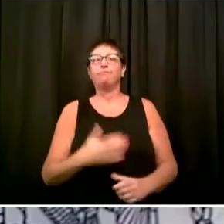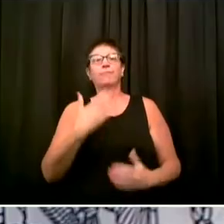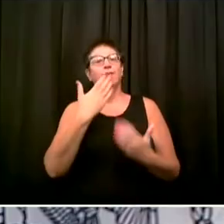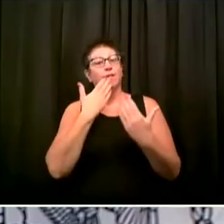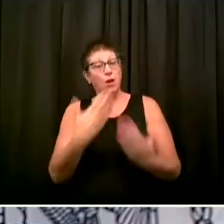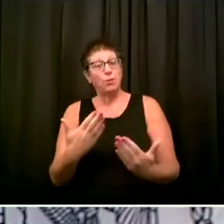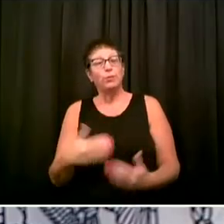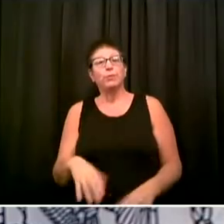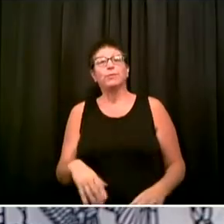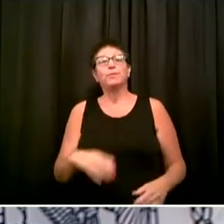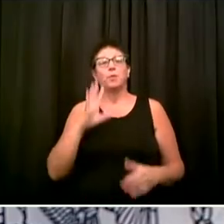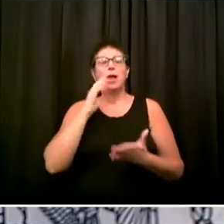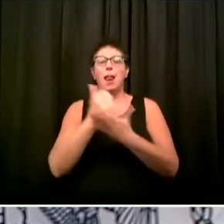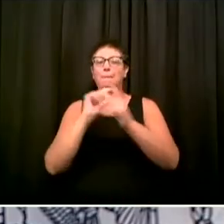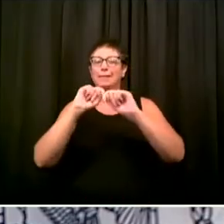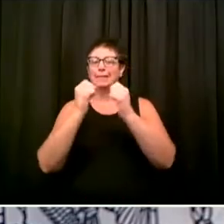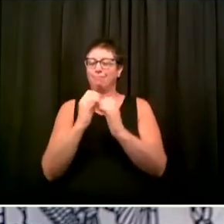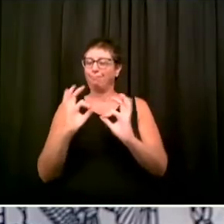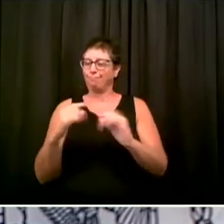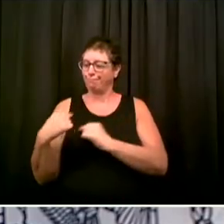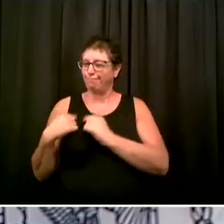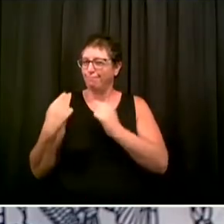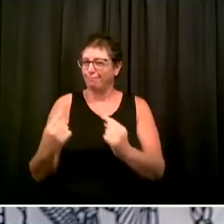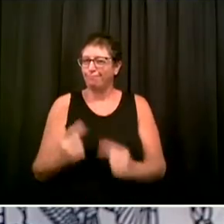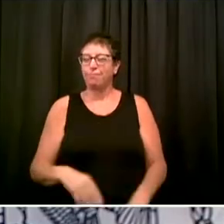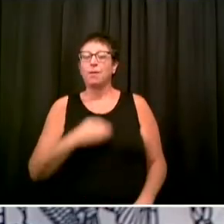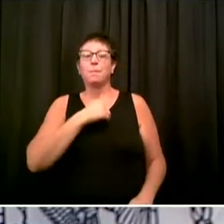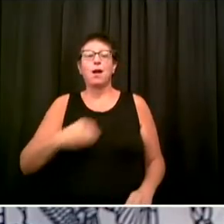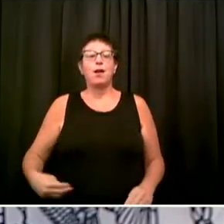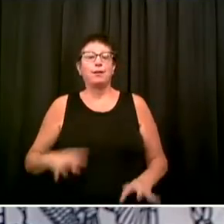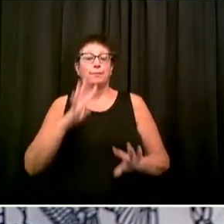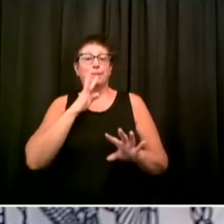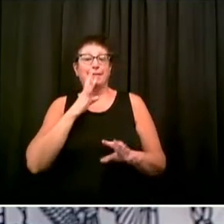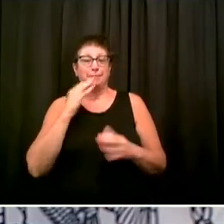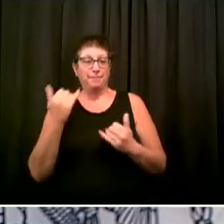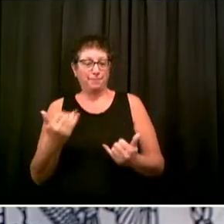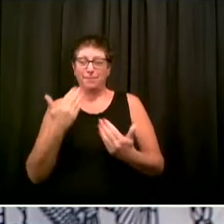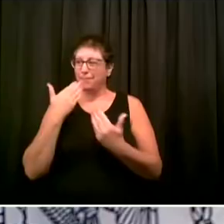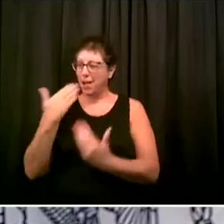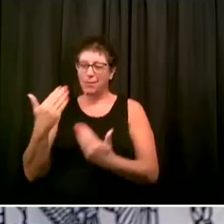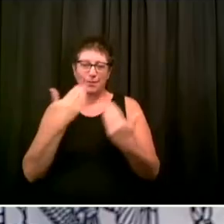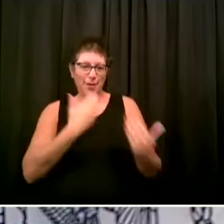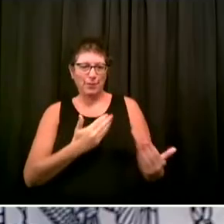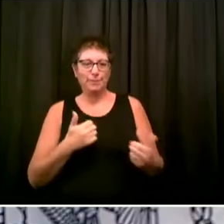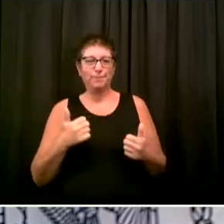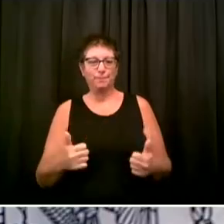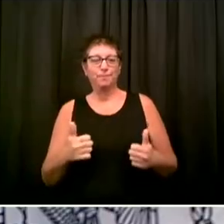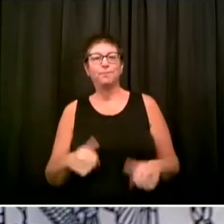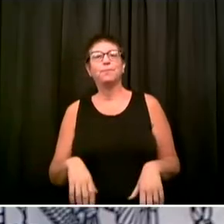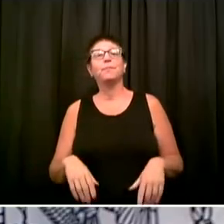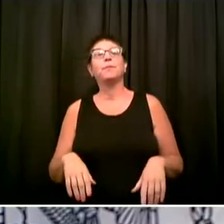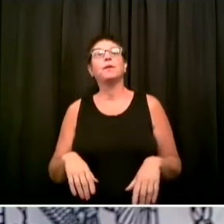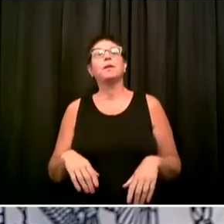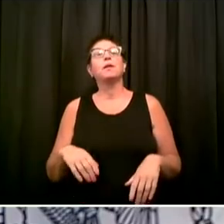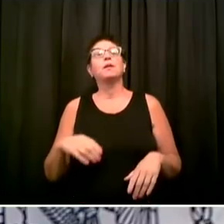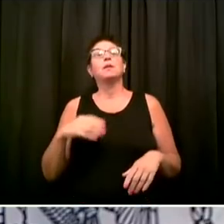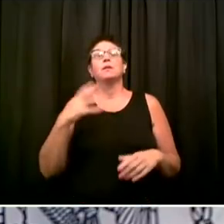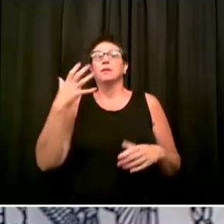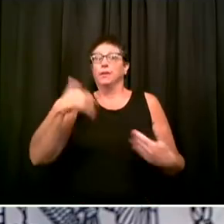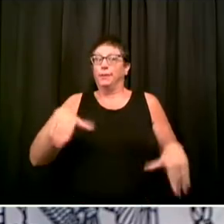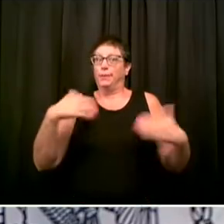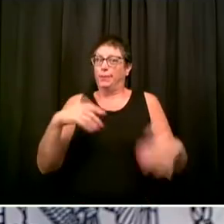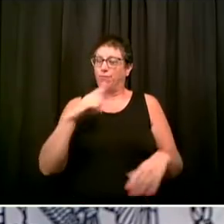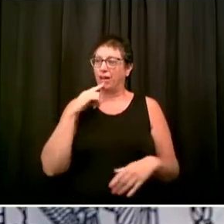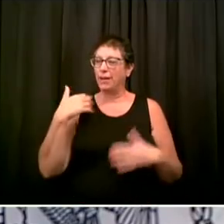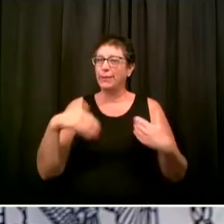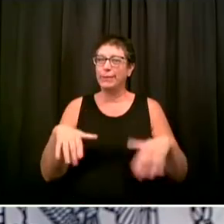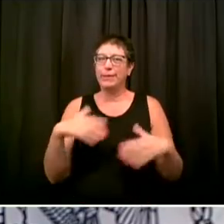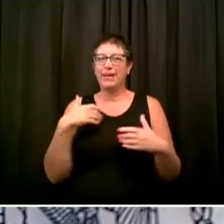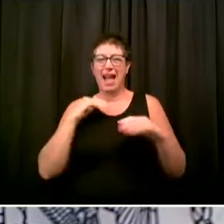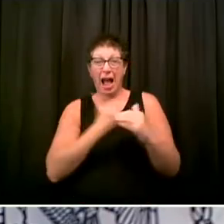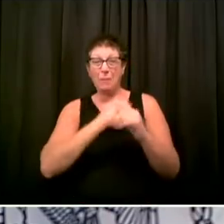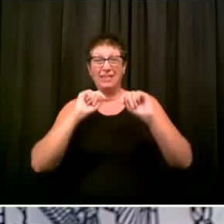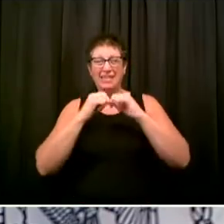HELP US MAKE THAT HAPPEN.